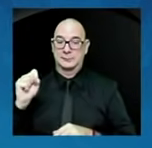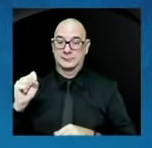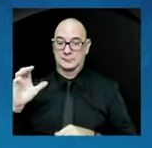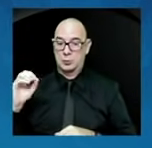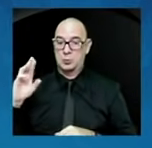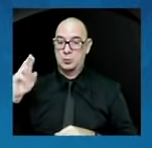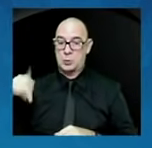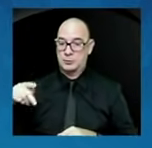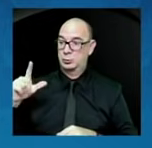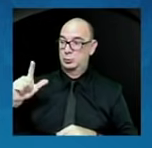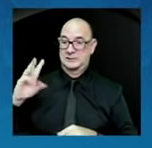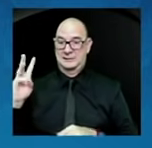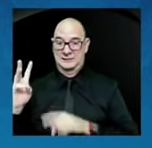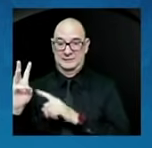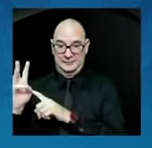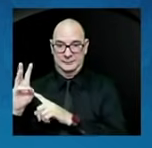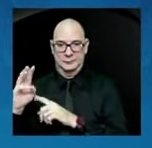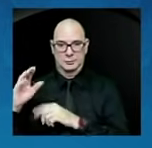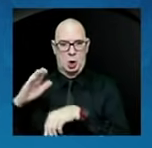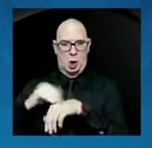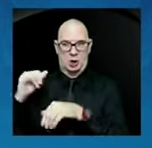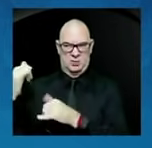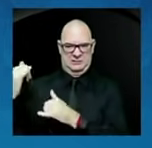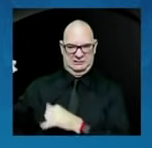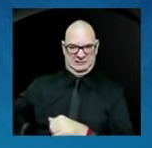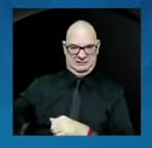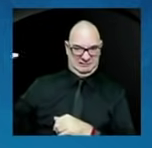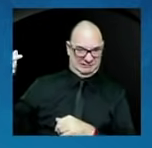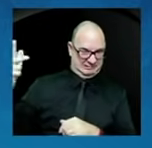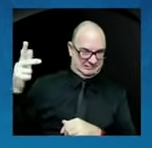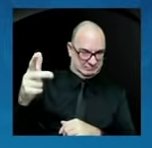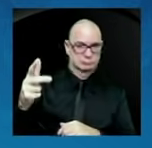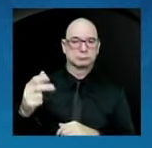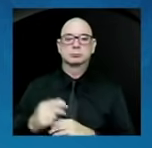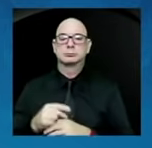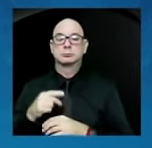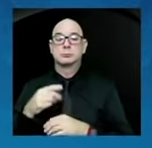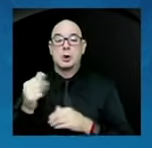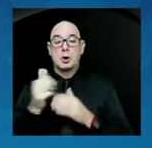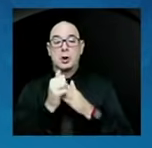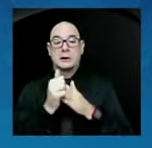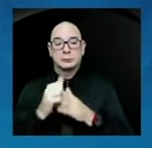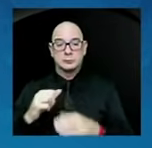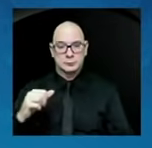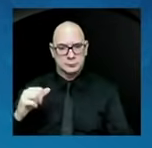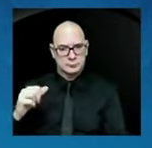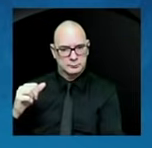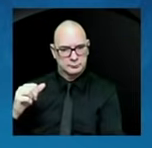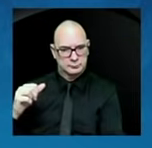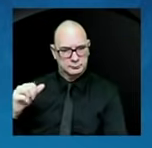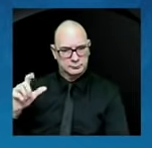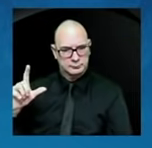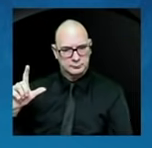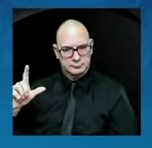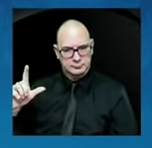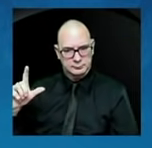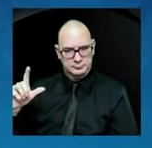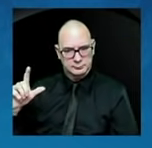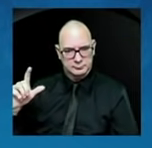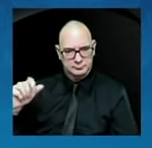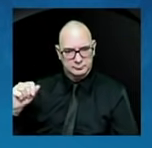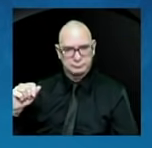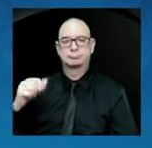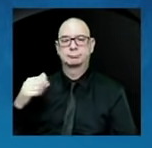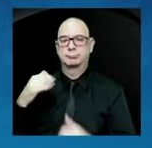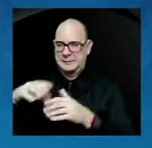BECAUSE HE IS GOING TO REPRESENT